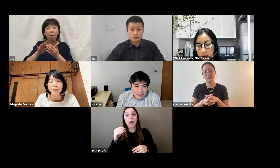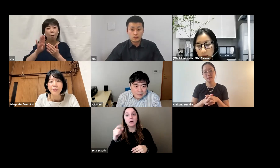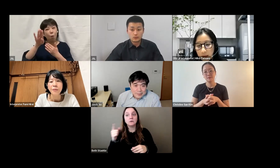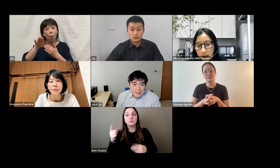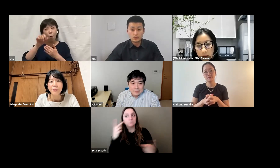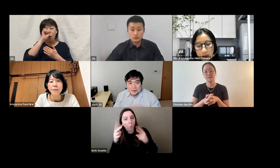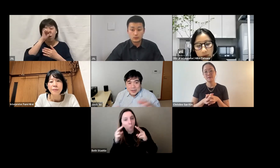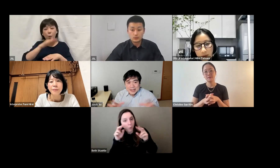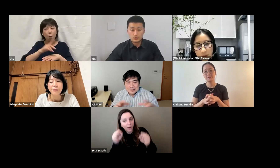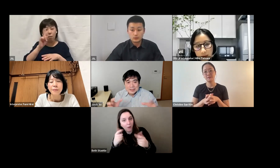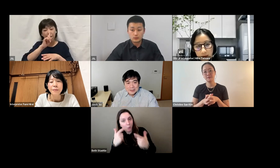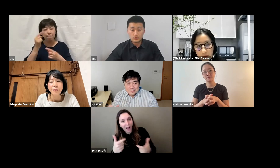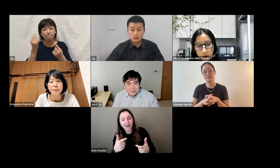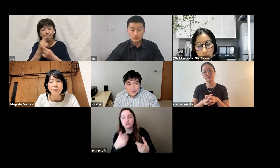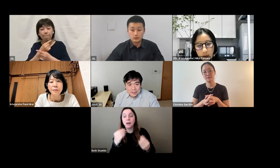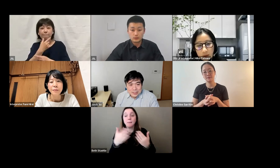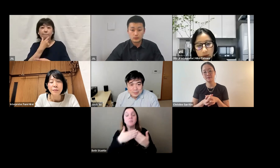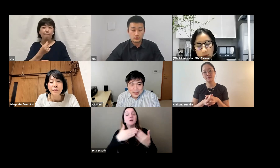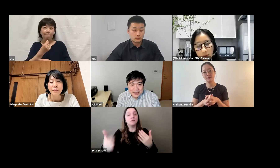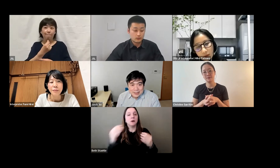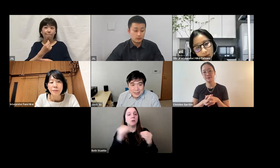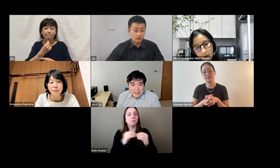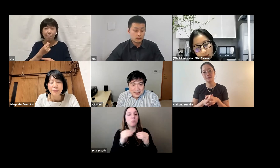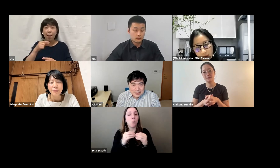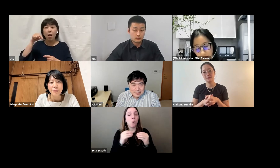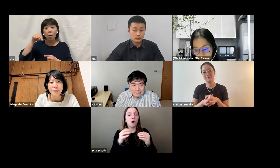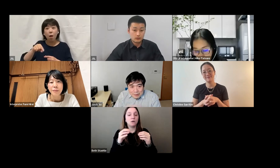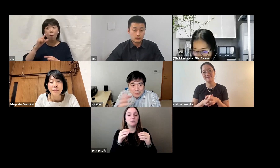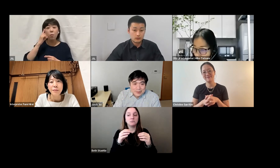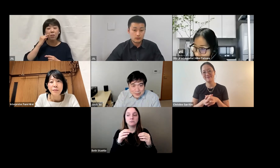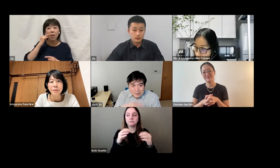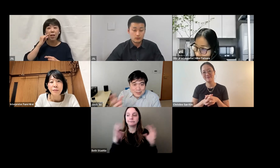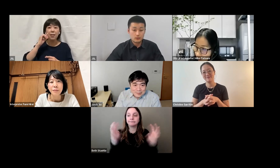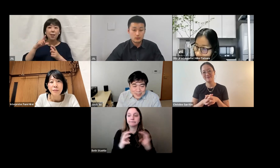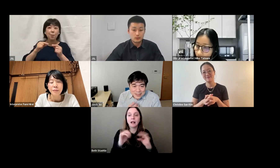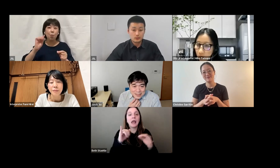maybe a more hands-on workshop like follow up to this meeting.